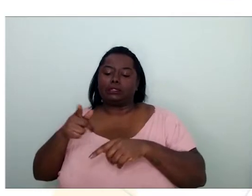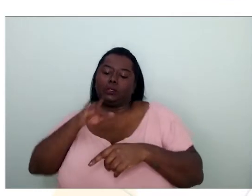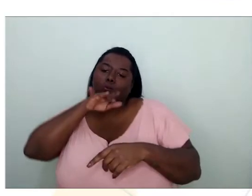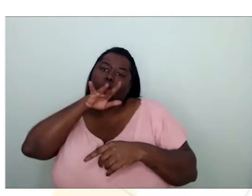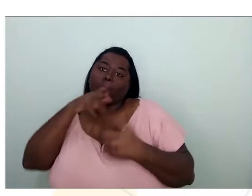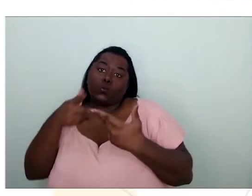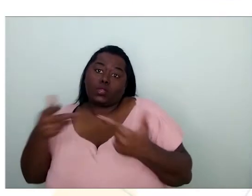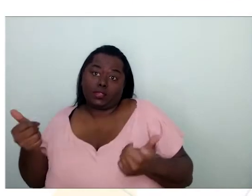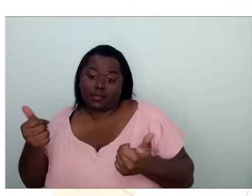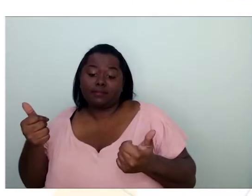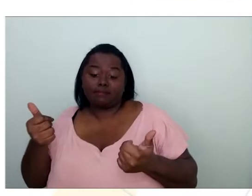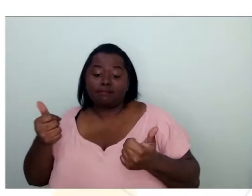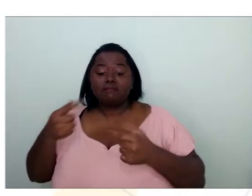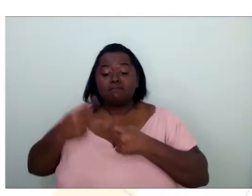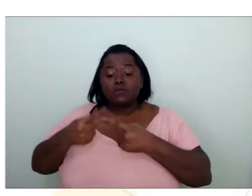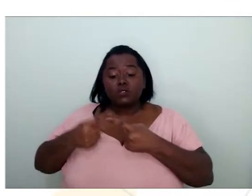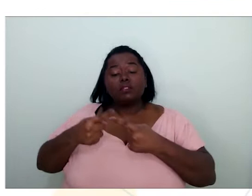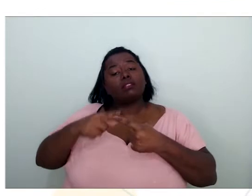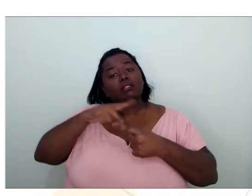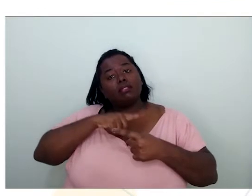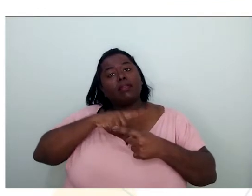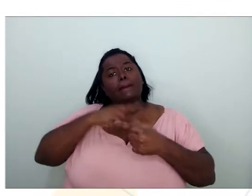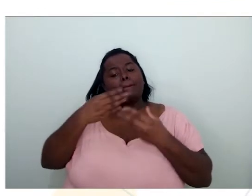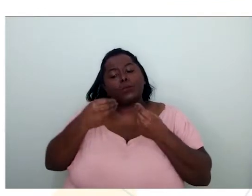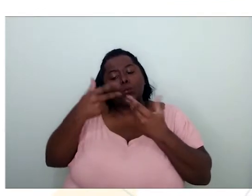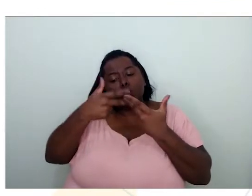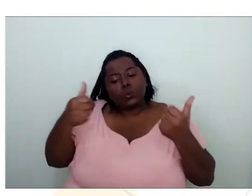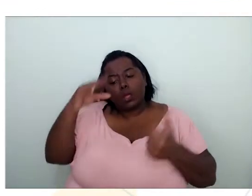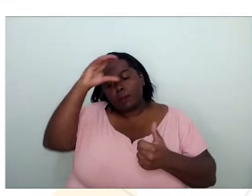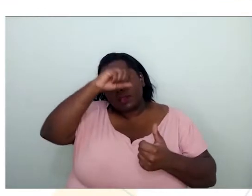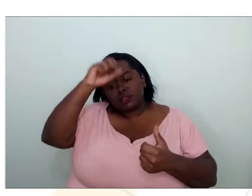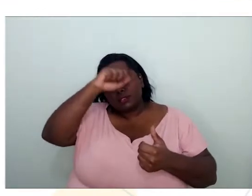much learning going on when students and teachers are being encouraged and